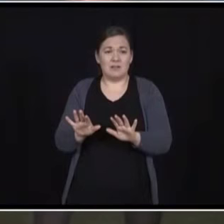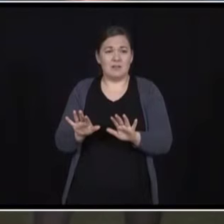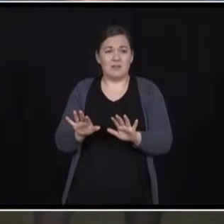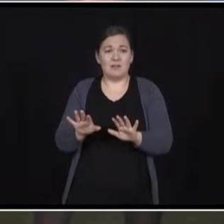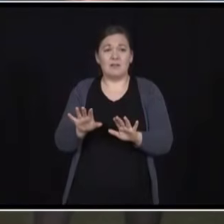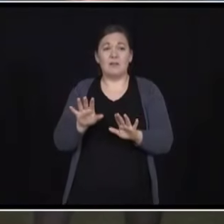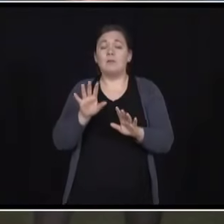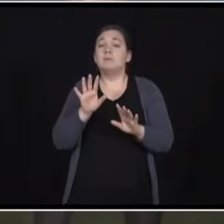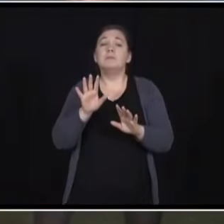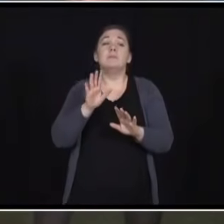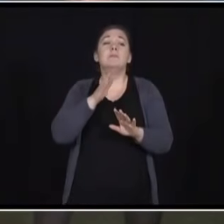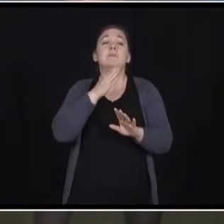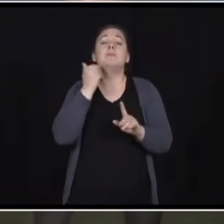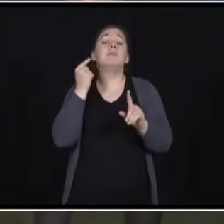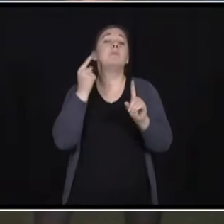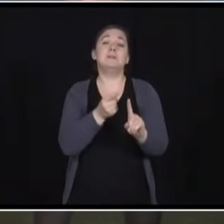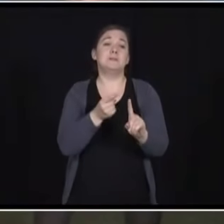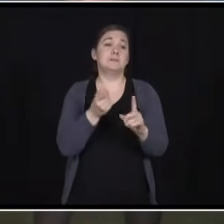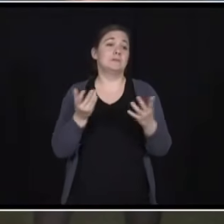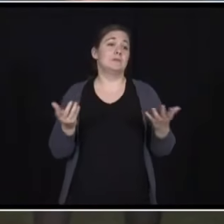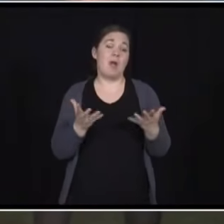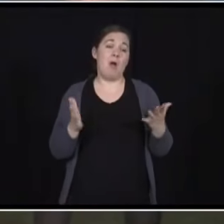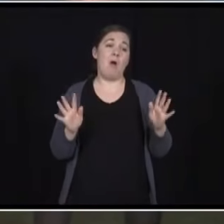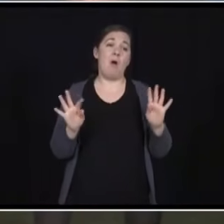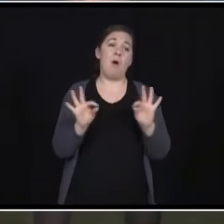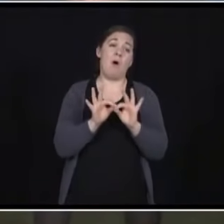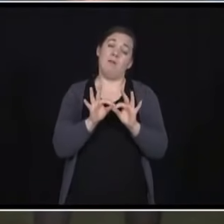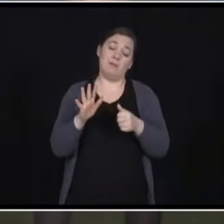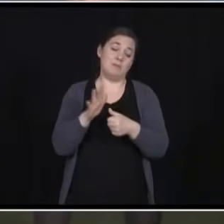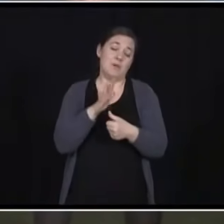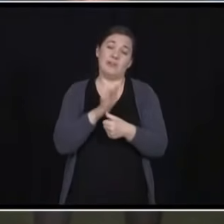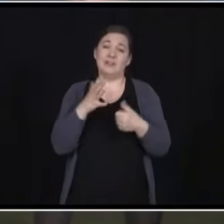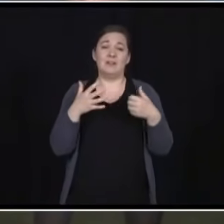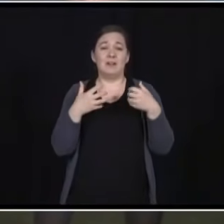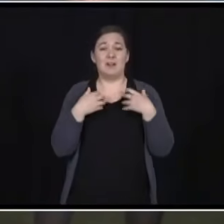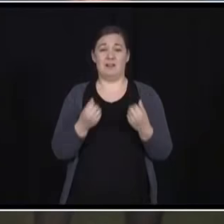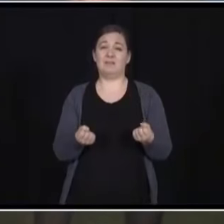We don't want to go there. At the end of the day what is the most